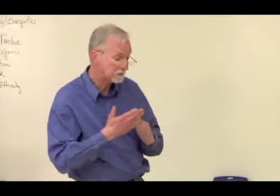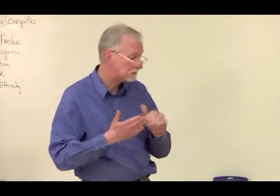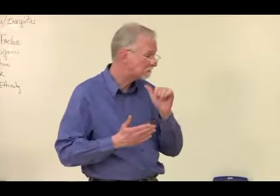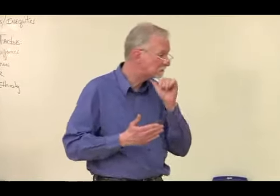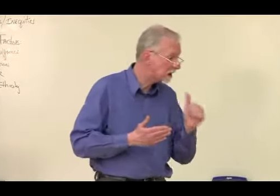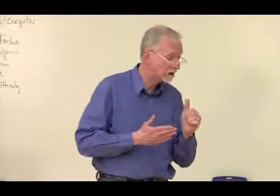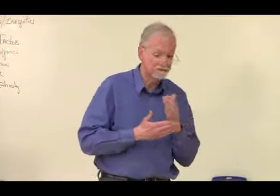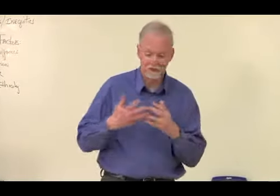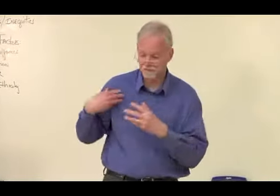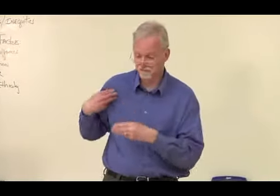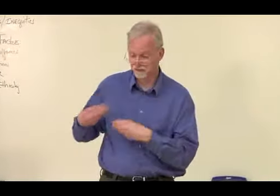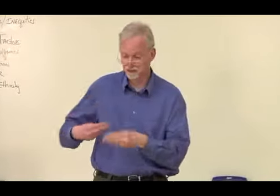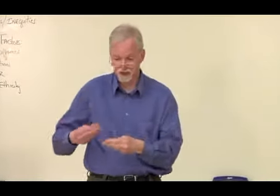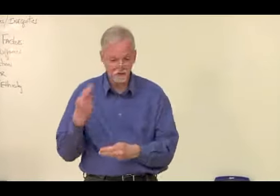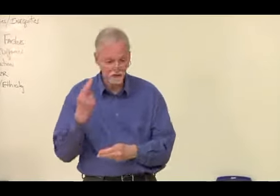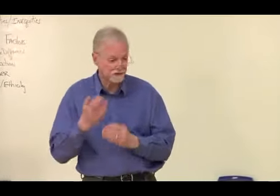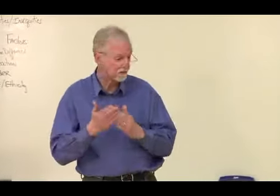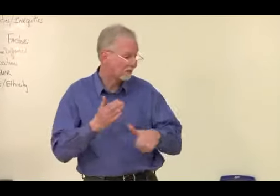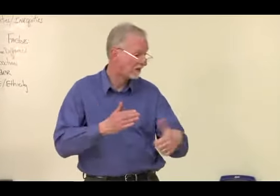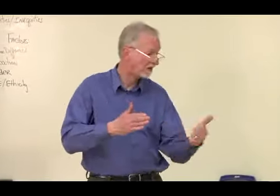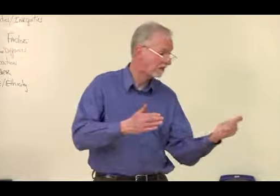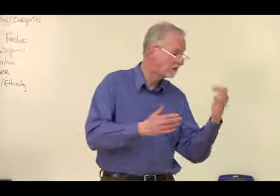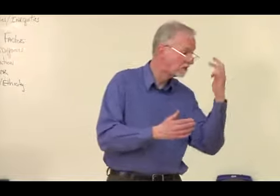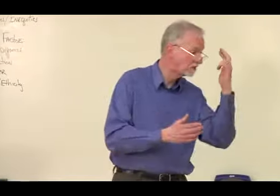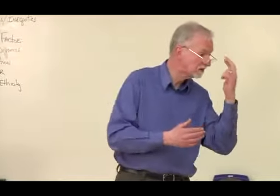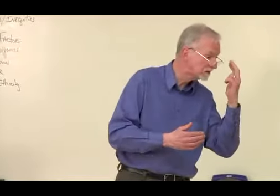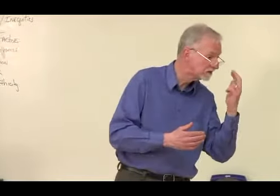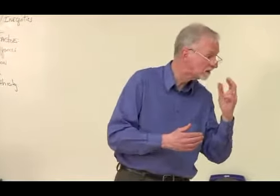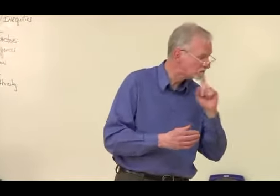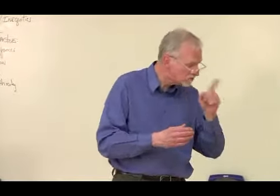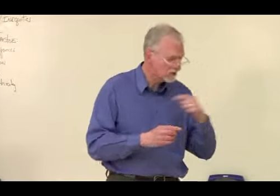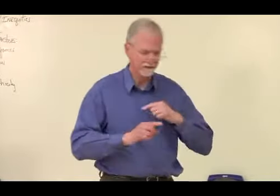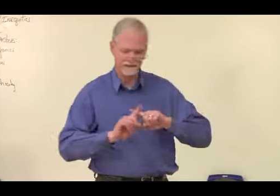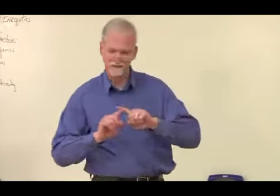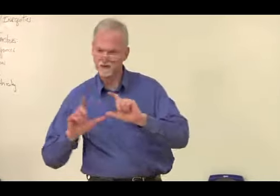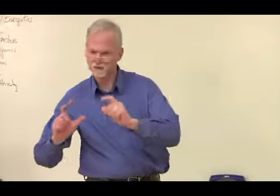people who sign, people who don't sign, people who are deaf for genetic reasons,